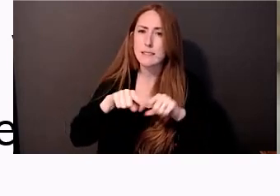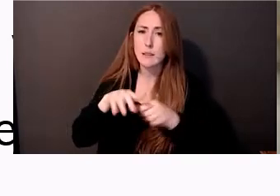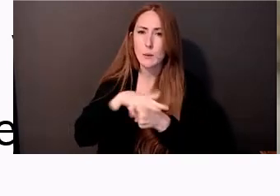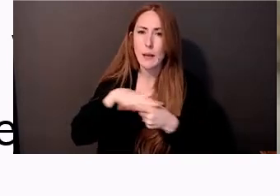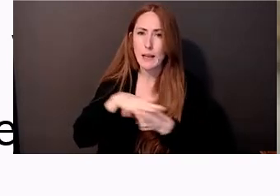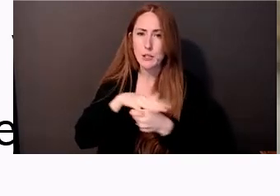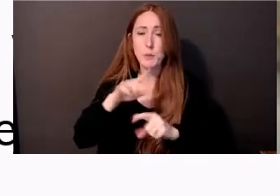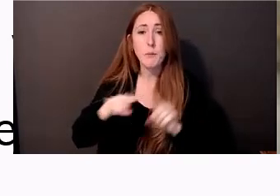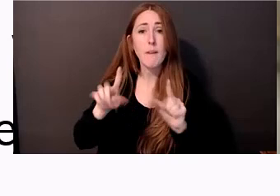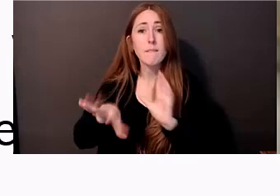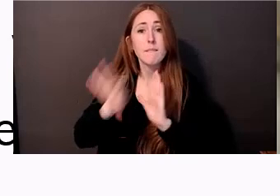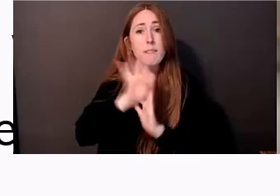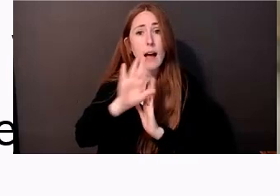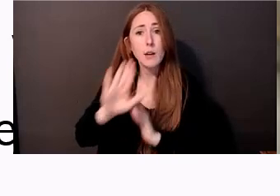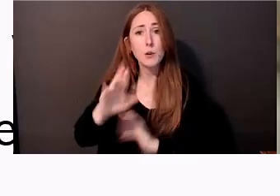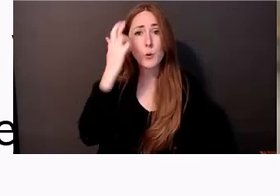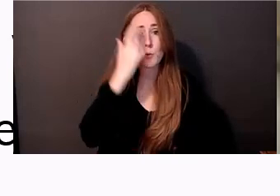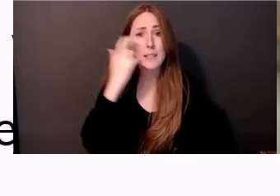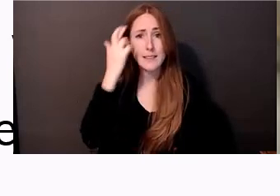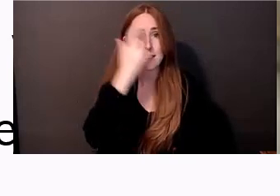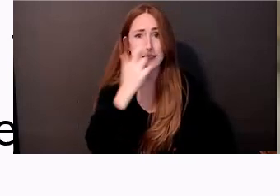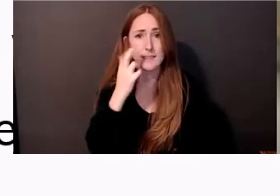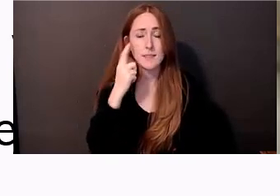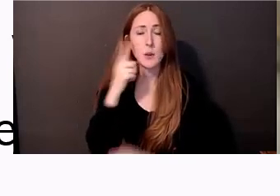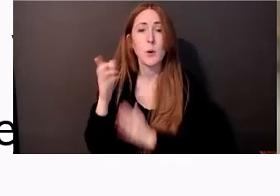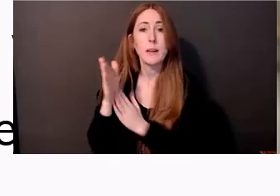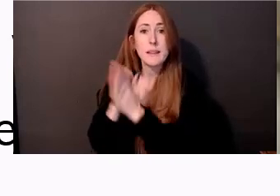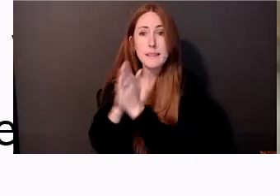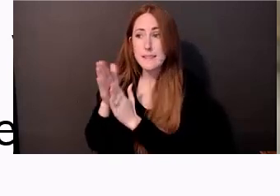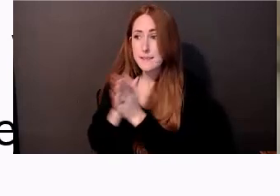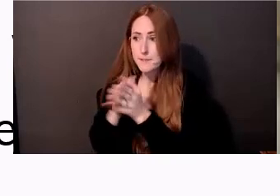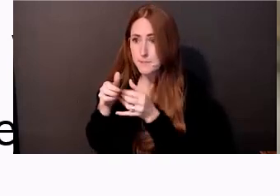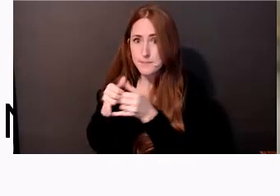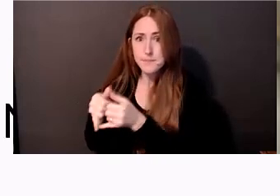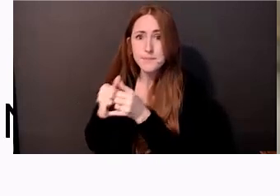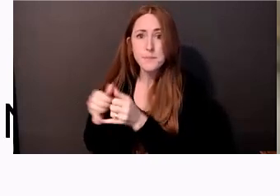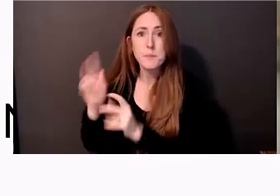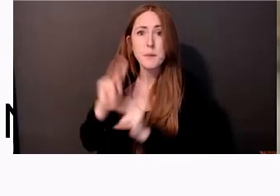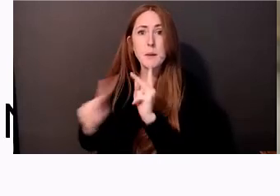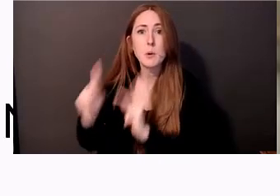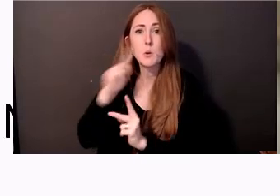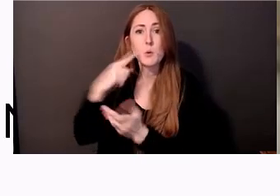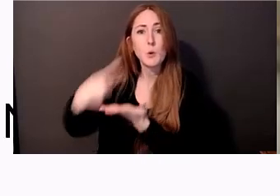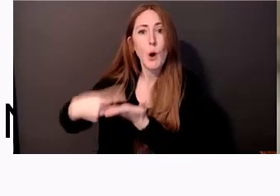Find a reason to incentivize people to talk about who you are and what you do.